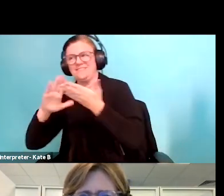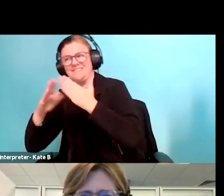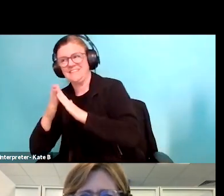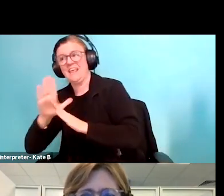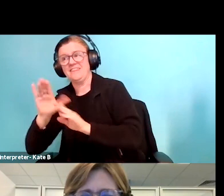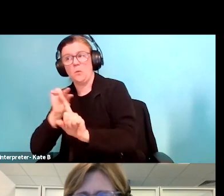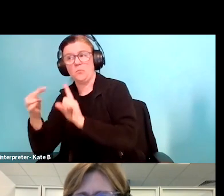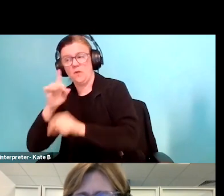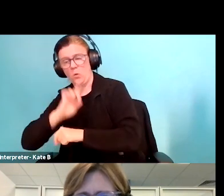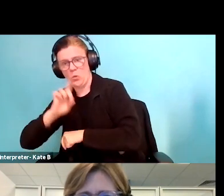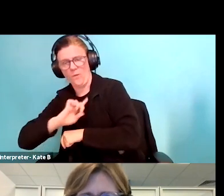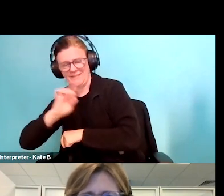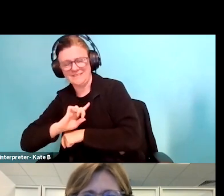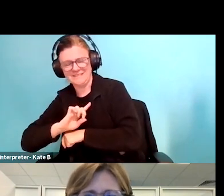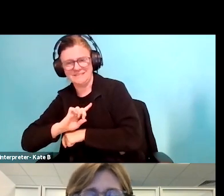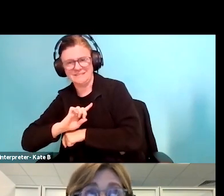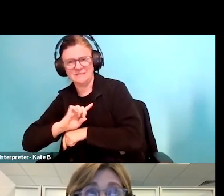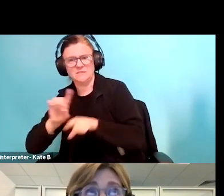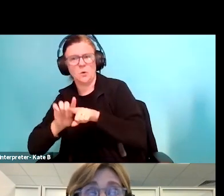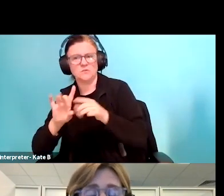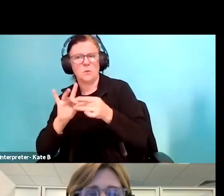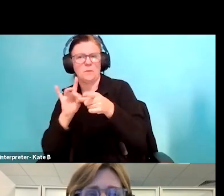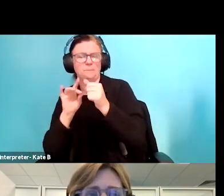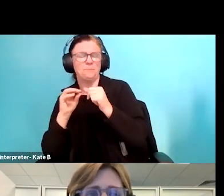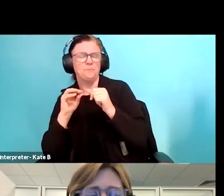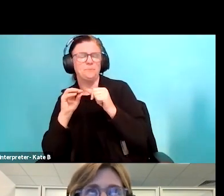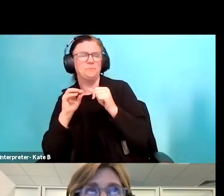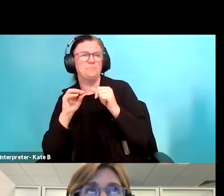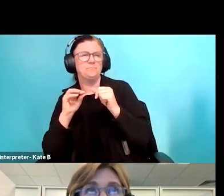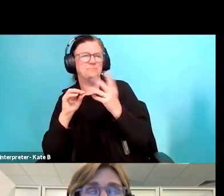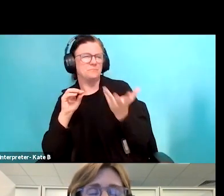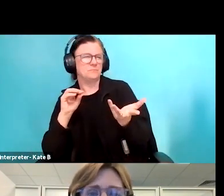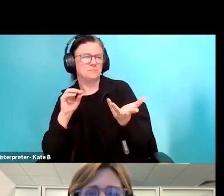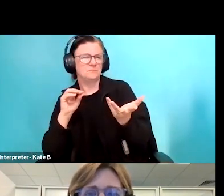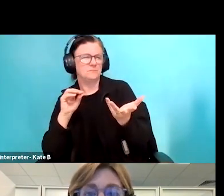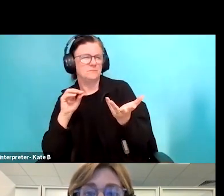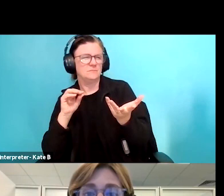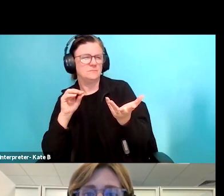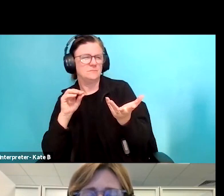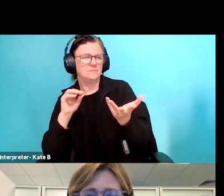then relatedly there was a comment that you know how were you looking at rural urban you